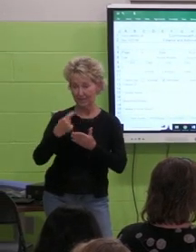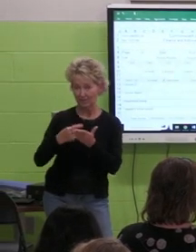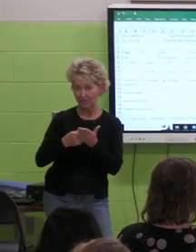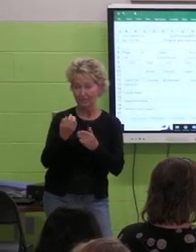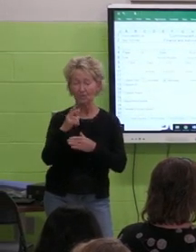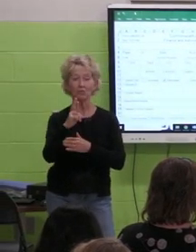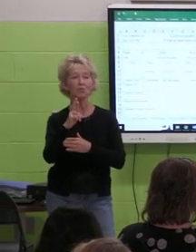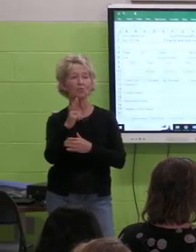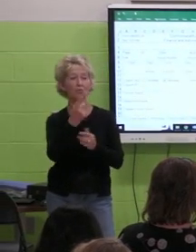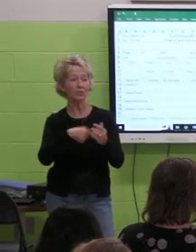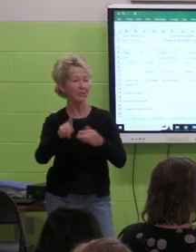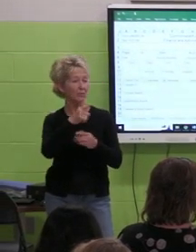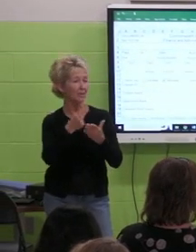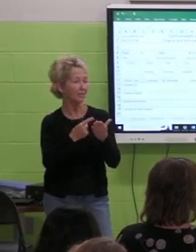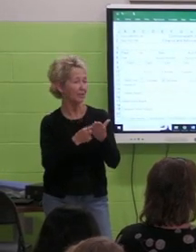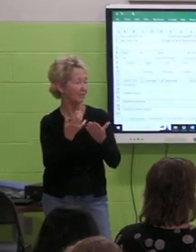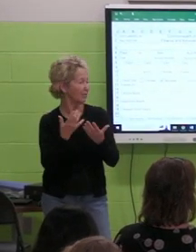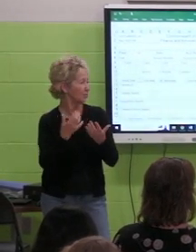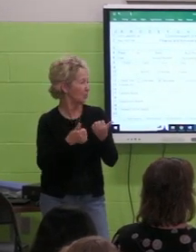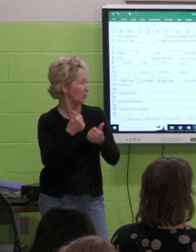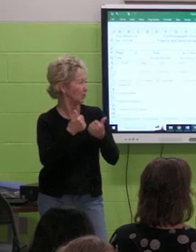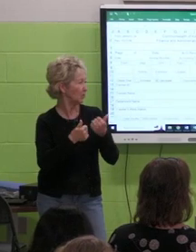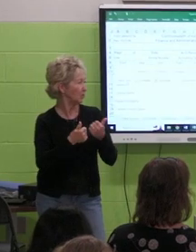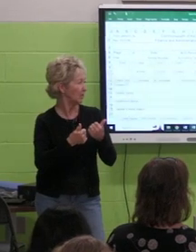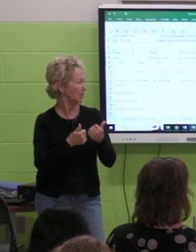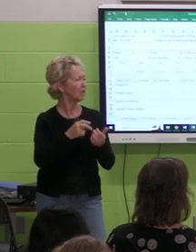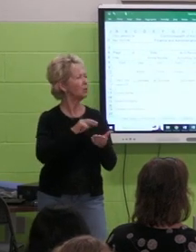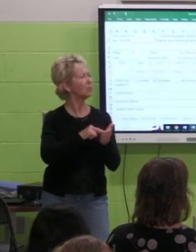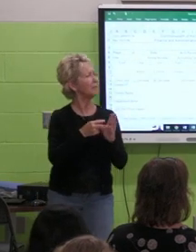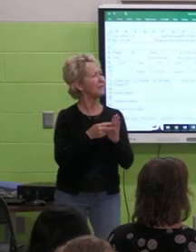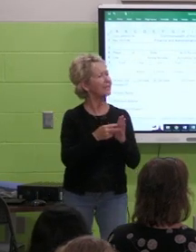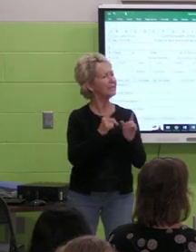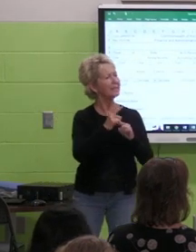is that a next week conversation I don't know what do you mean every a different pot of money